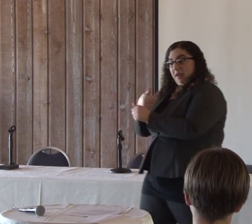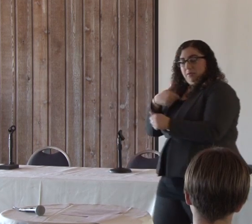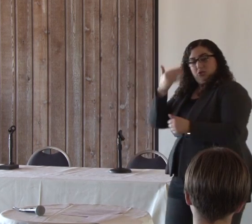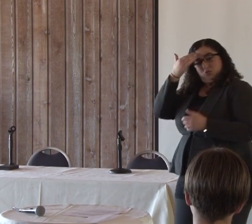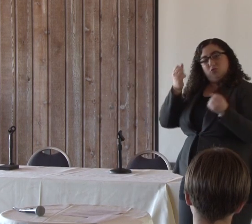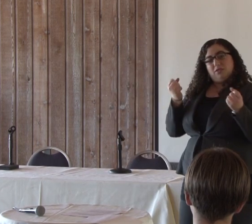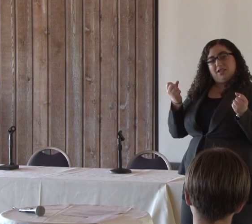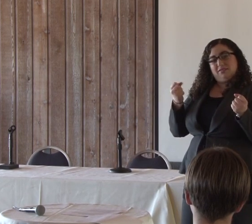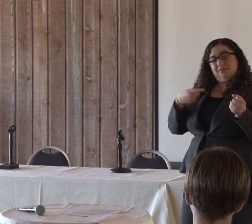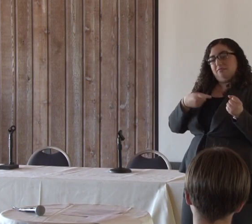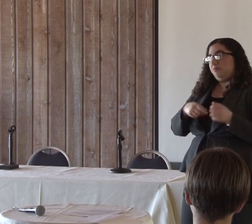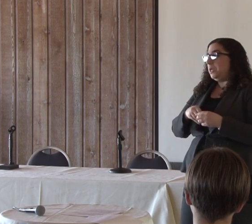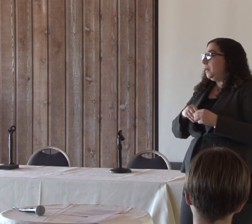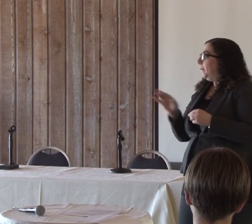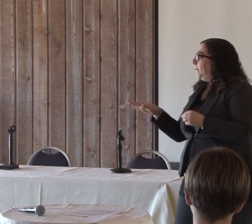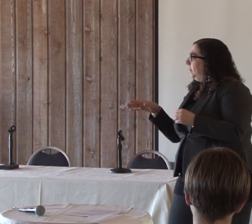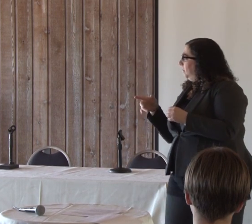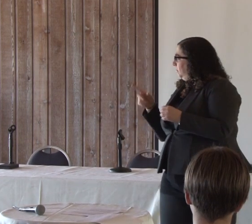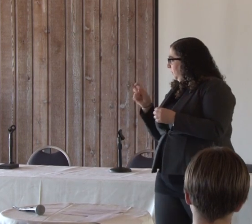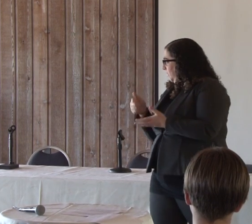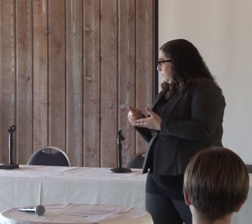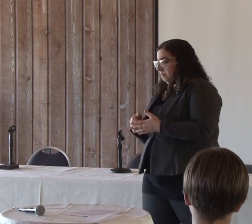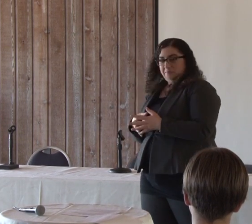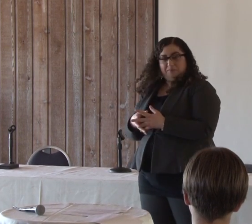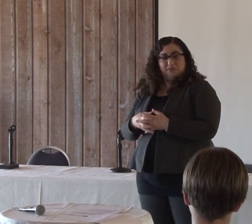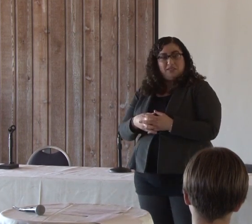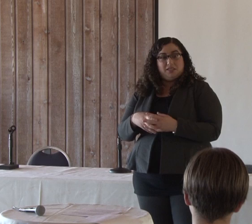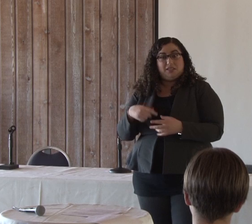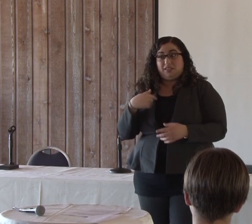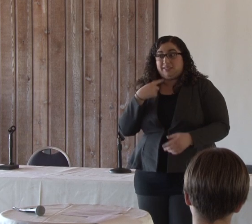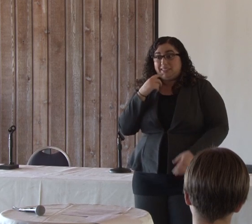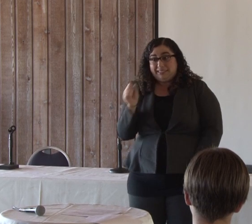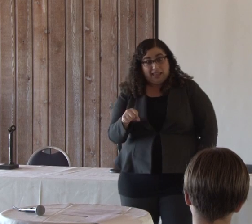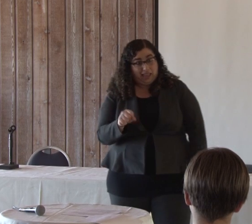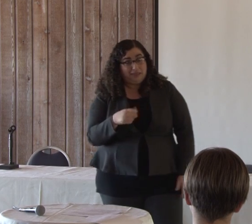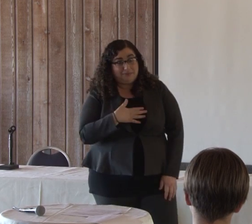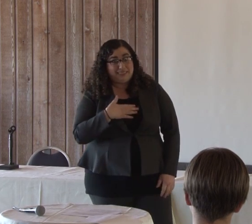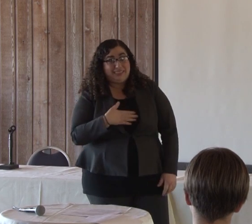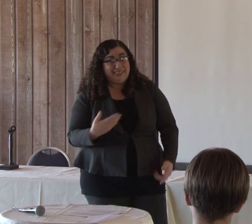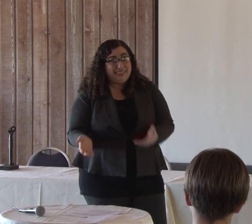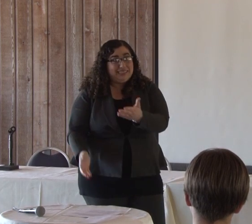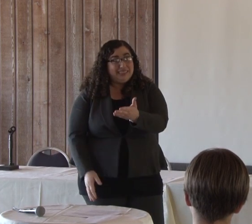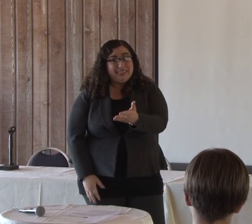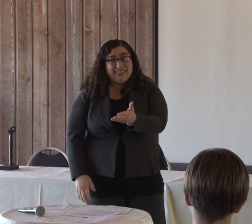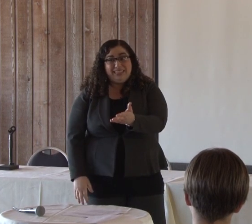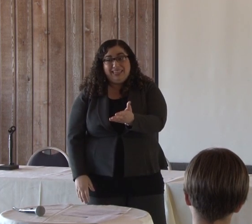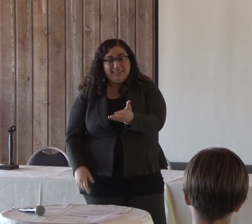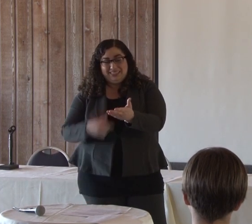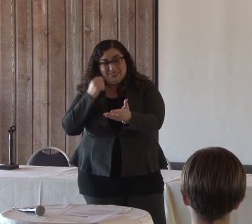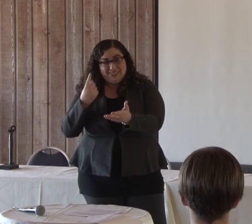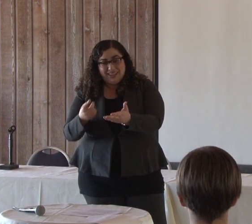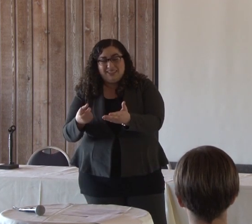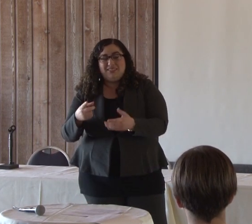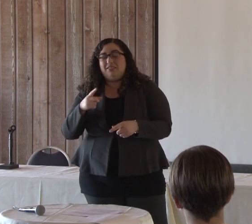And so I may be confused in that moment. And the person behind you may know sign language and so they may tap me and say do you need help? And I'm like